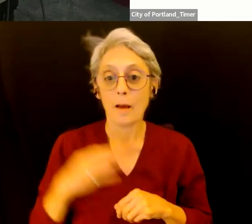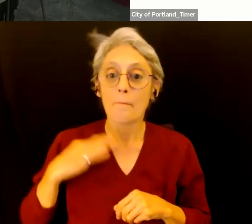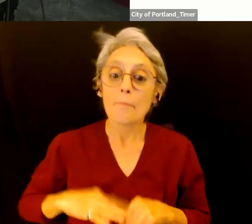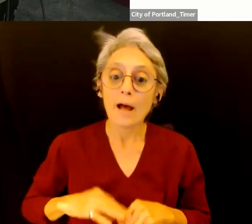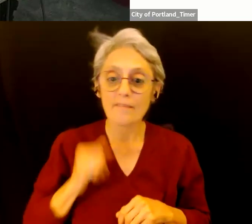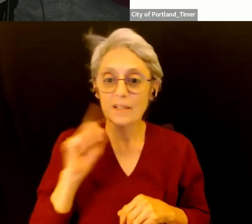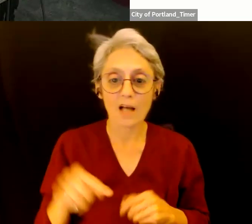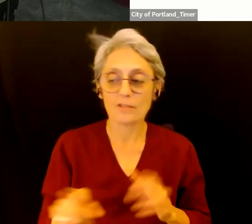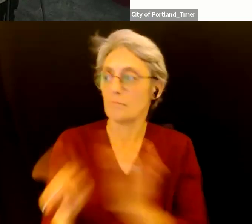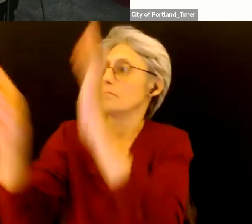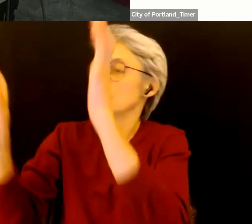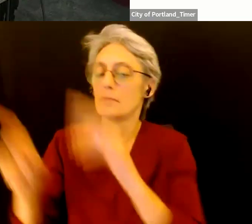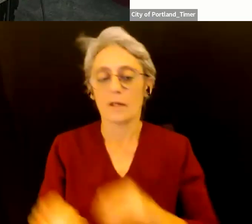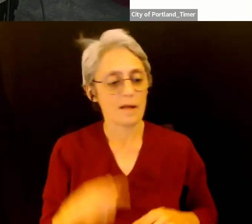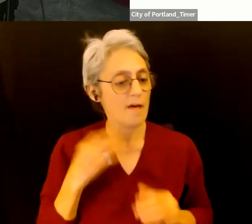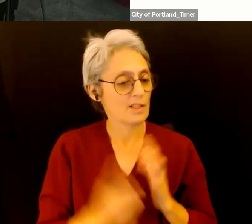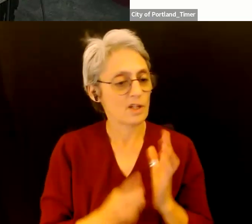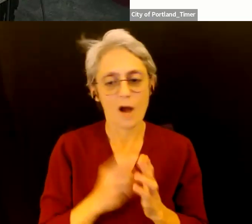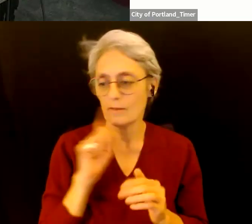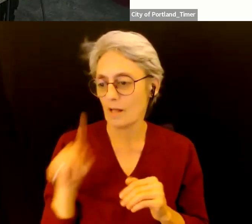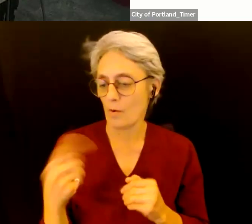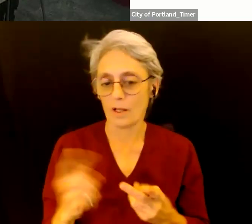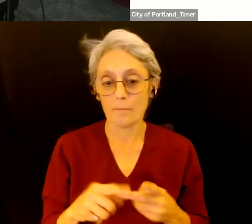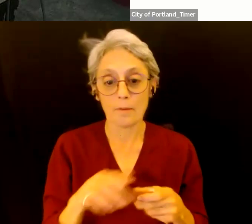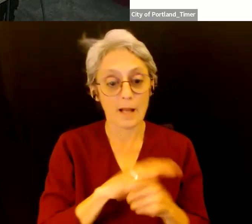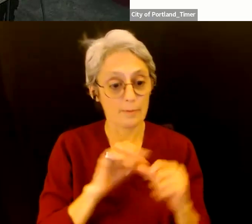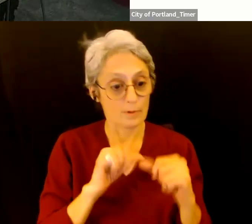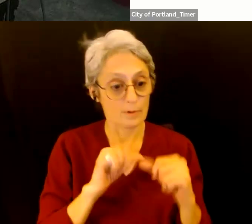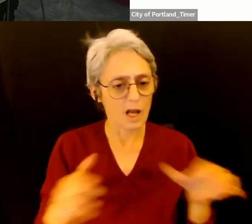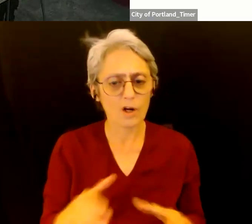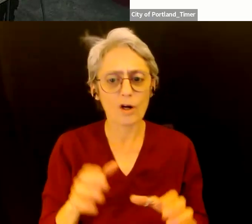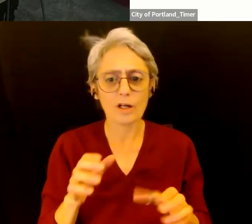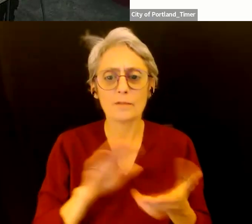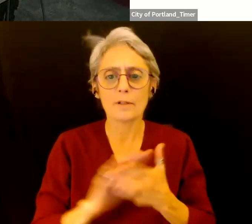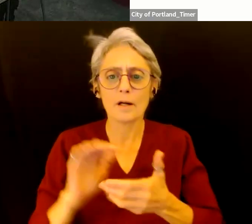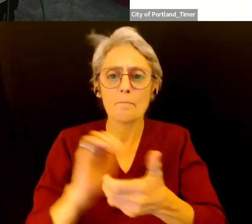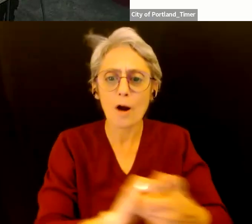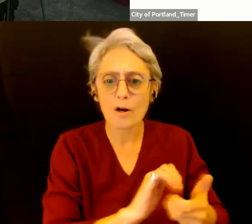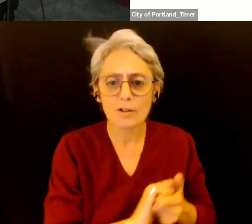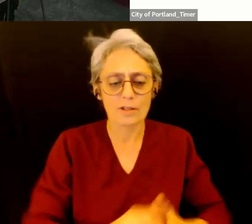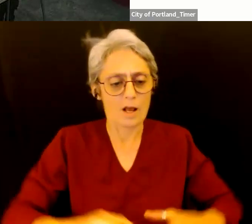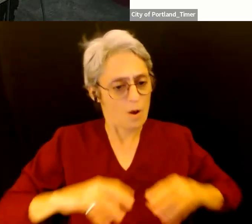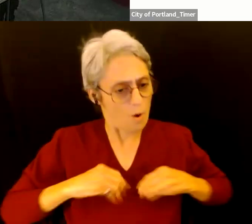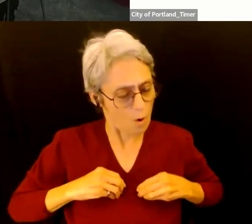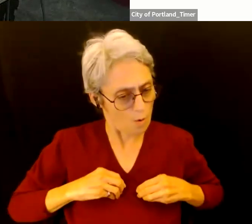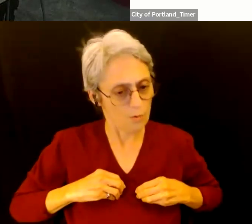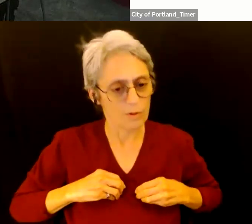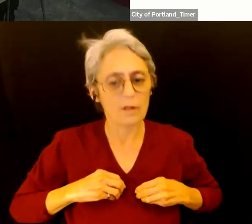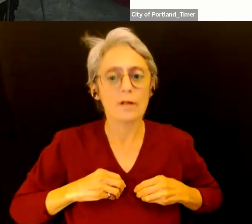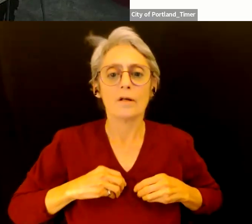Neighborhood associations encourage partnerships and a sense of ownership. Between the city and its citizens.